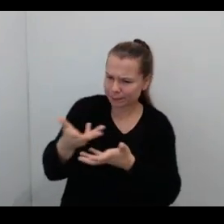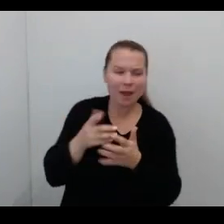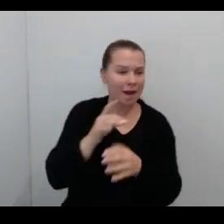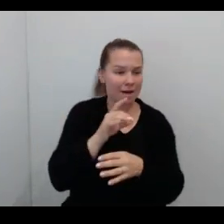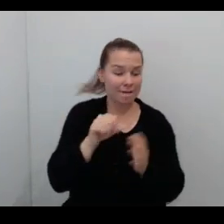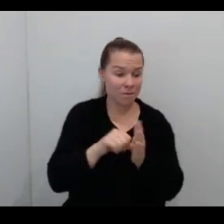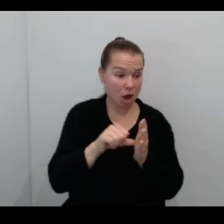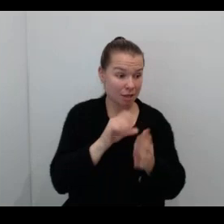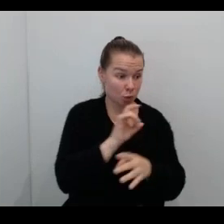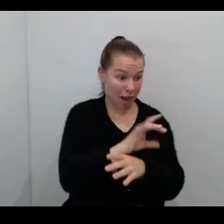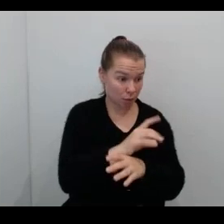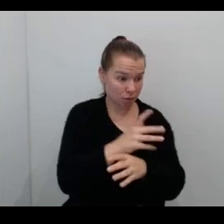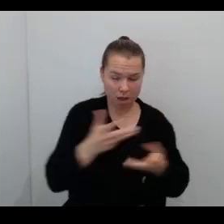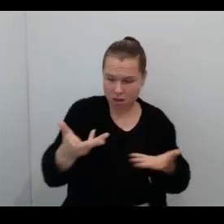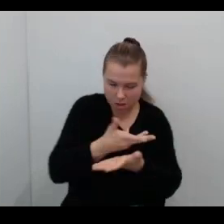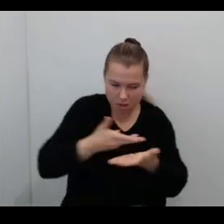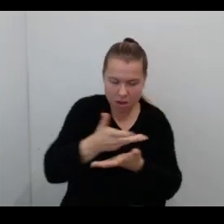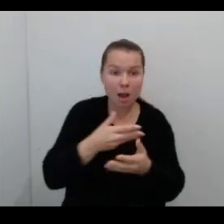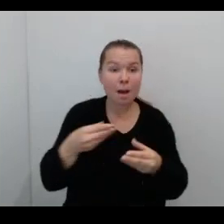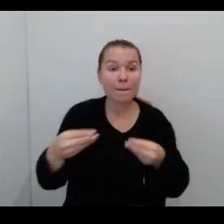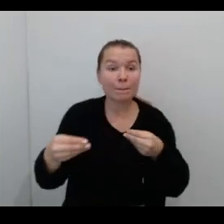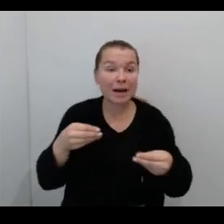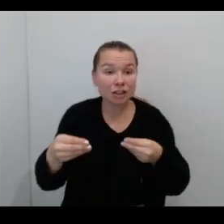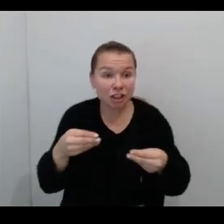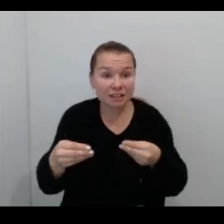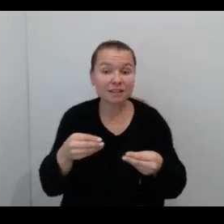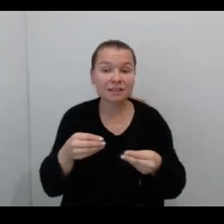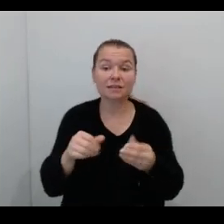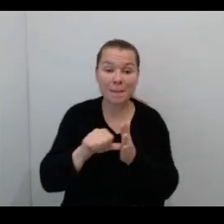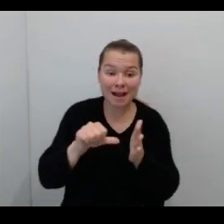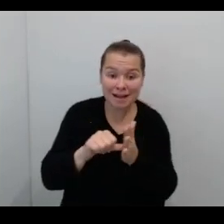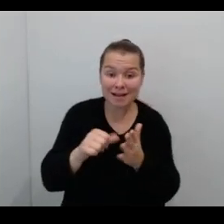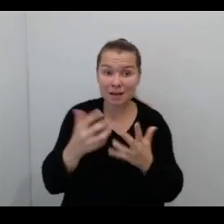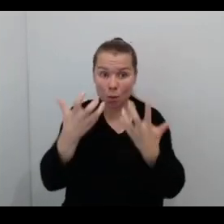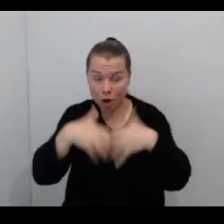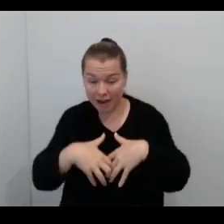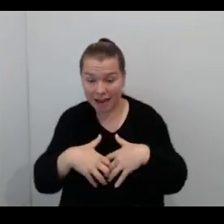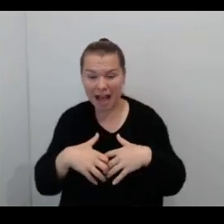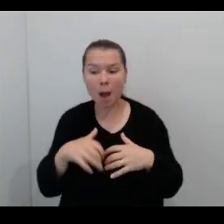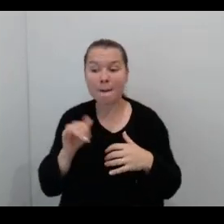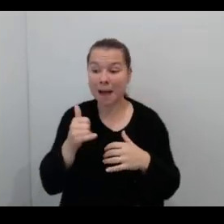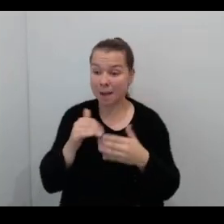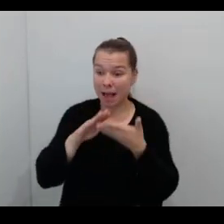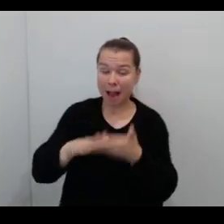Doing some budgeting, presenting what arrangement might be suitable for that particular client